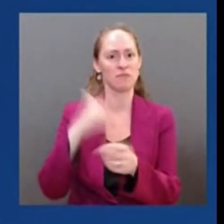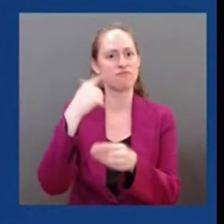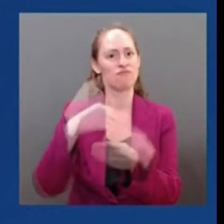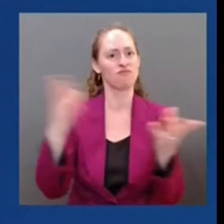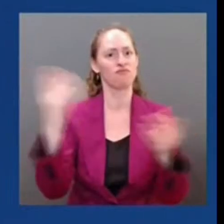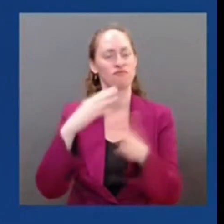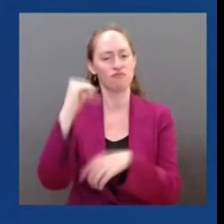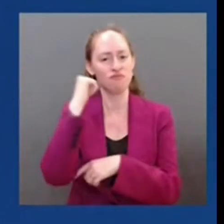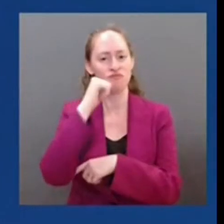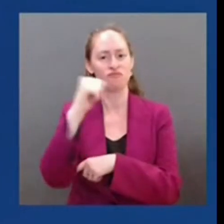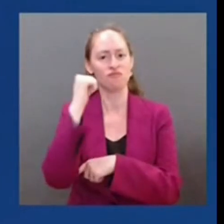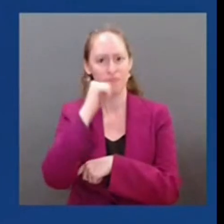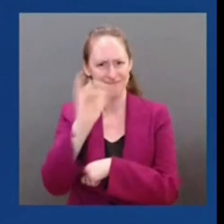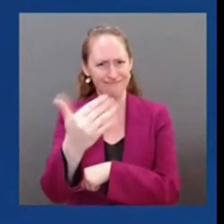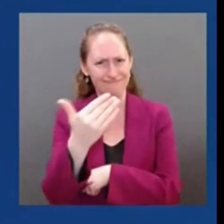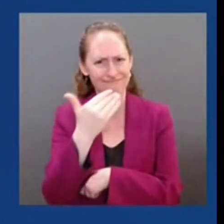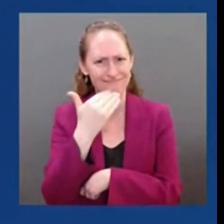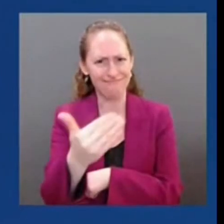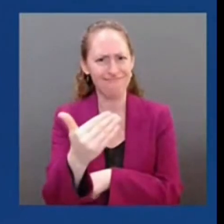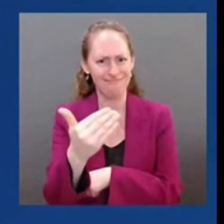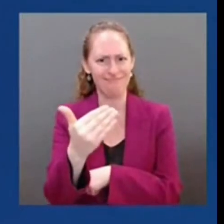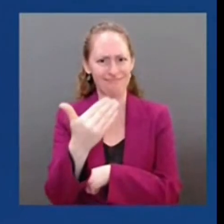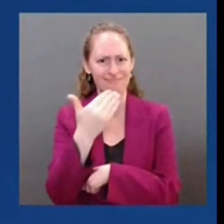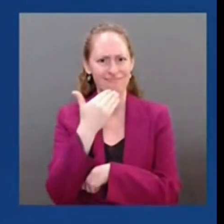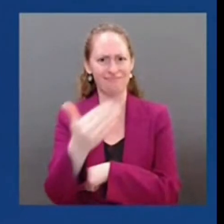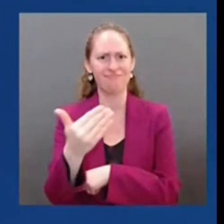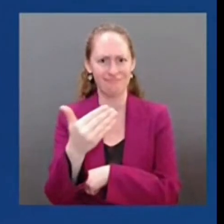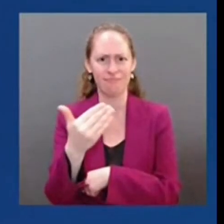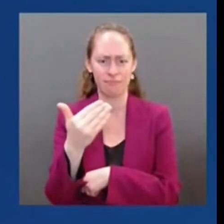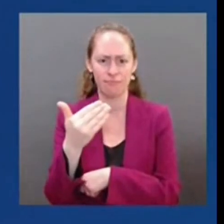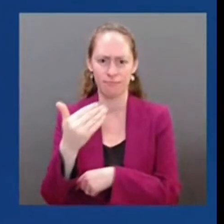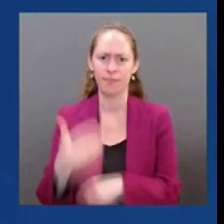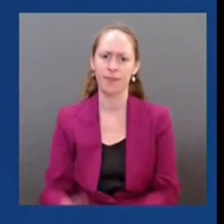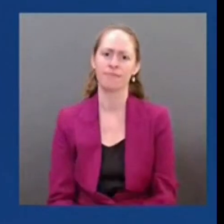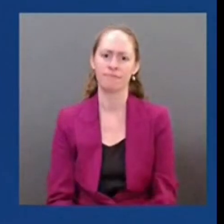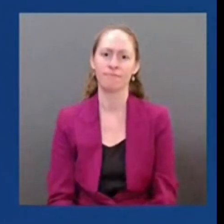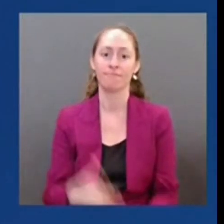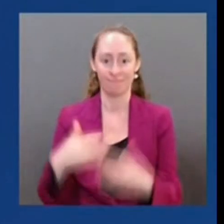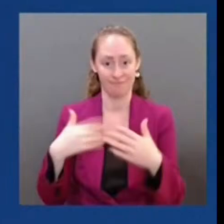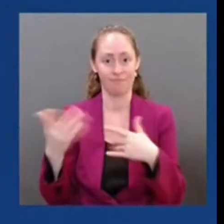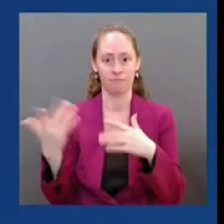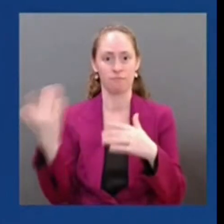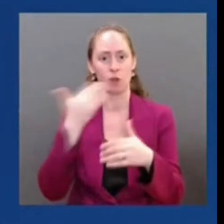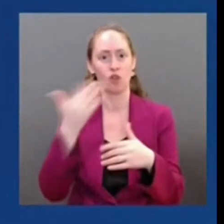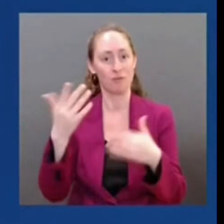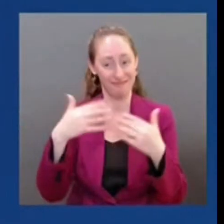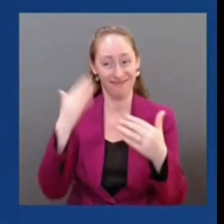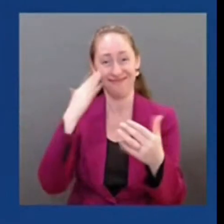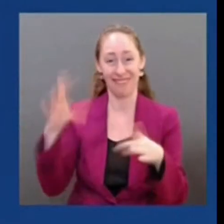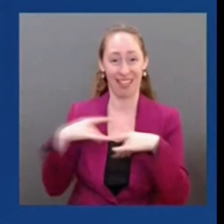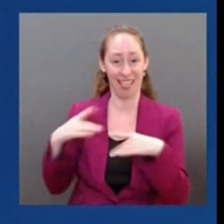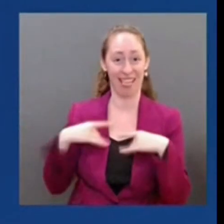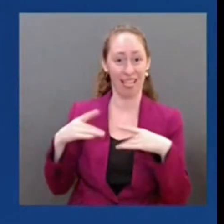THAT ABOUT 20,000 PRESCRIPTIONS OF PAXLOVID IS BEING GIVEN OUT EVERY DAY. I THINK THAT'S AN IMPORTANT REASON WHY DESPITE THE VERY